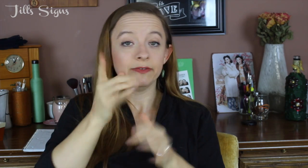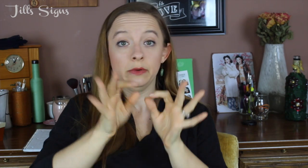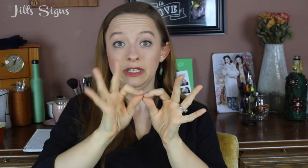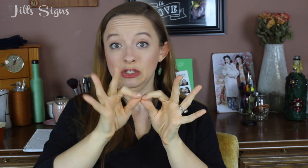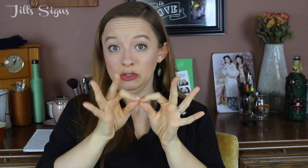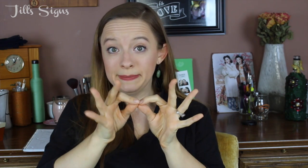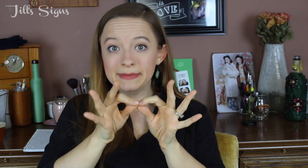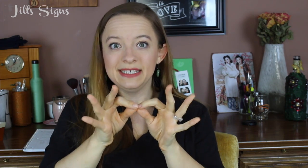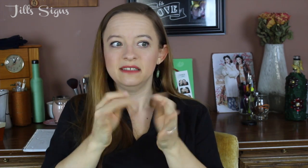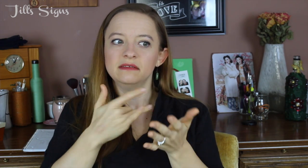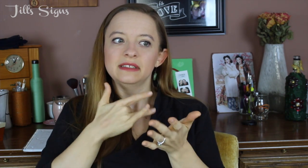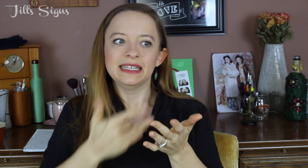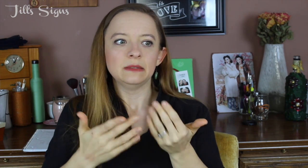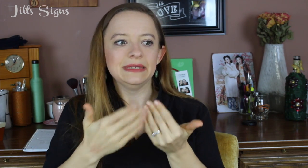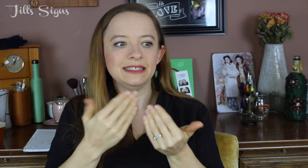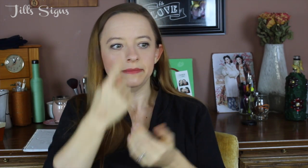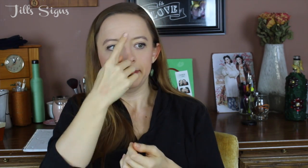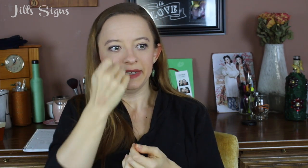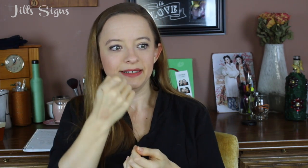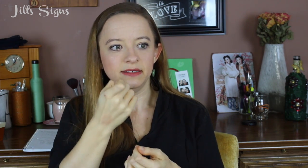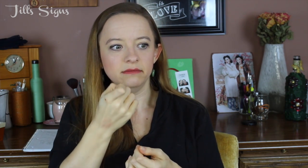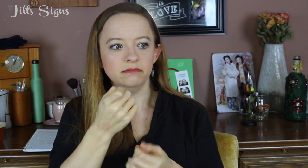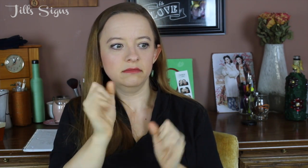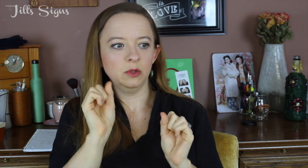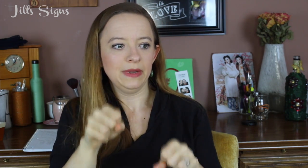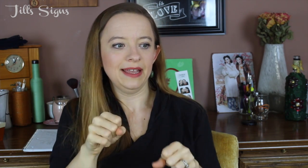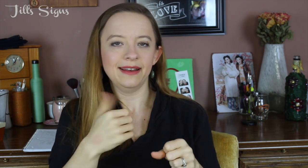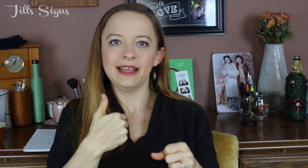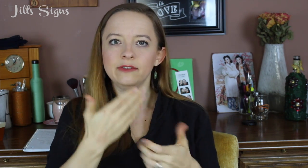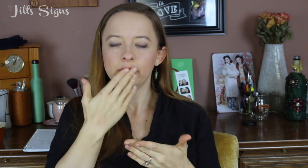umm mostly I said that's used for interpreting. Typically it's just easier